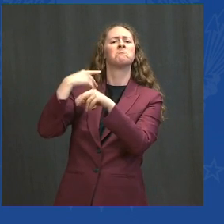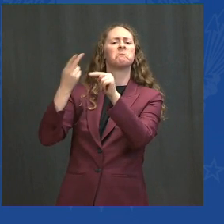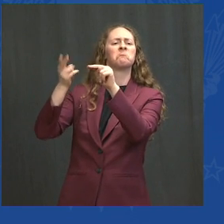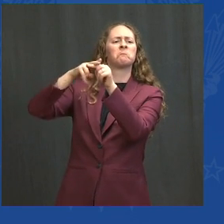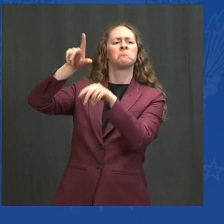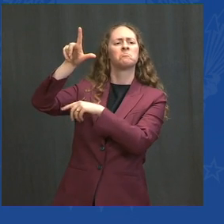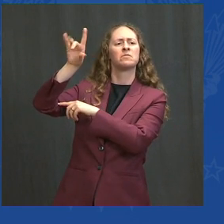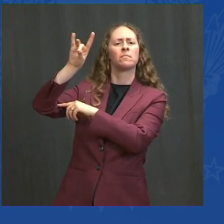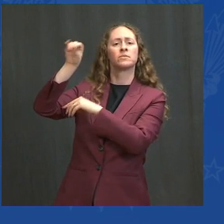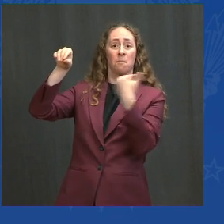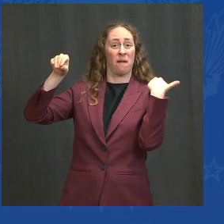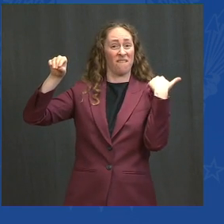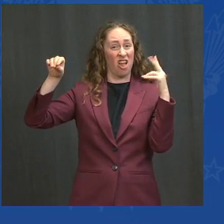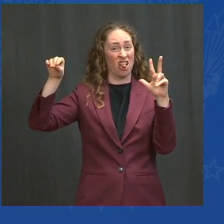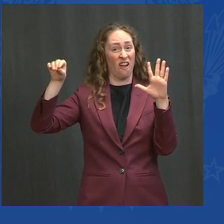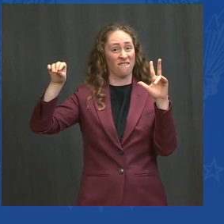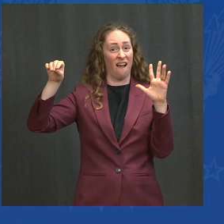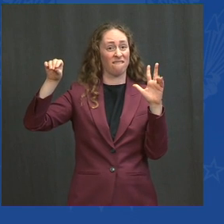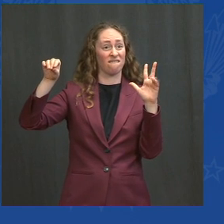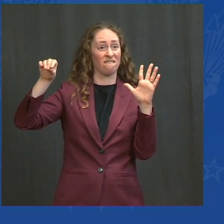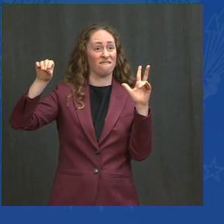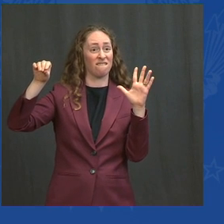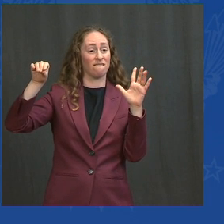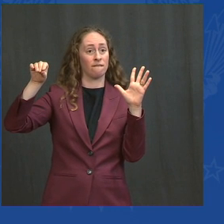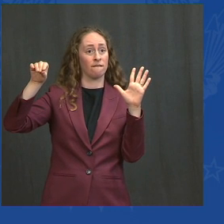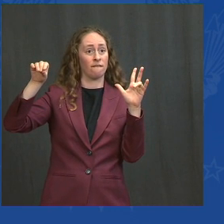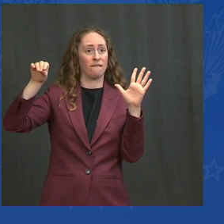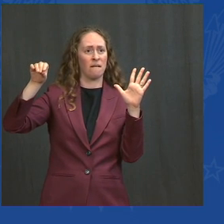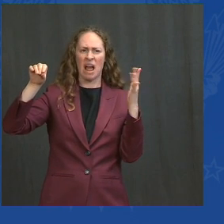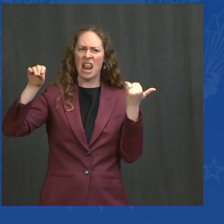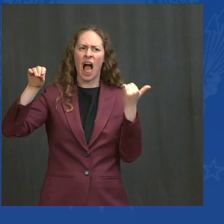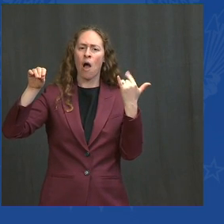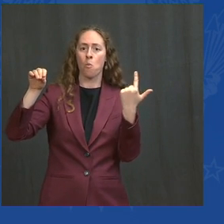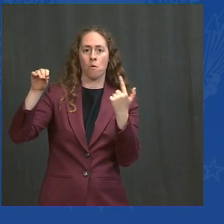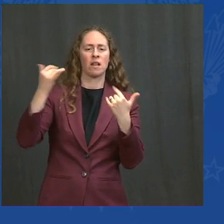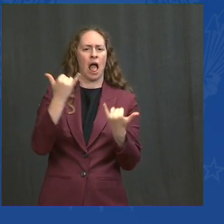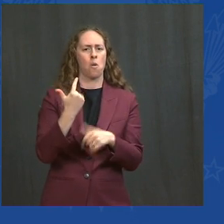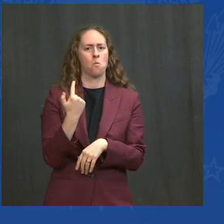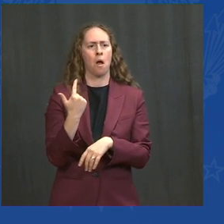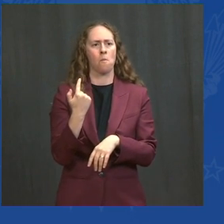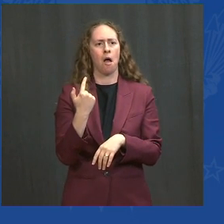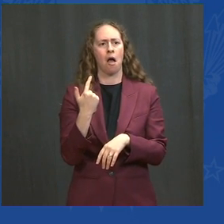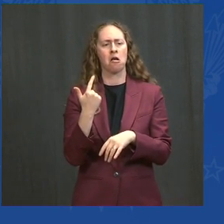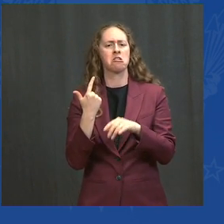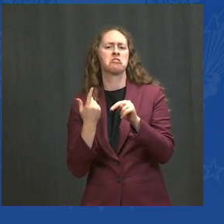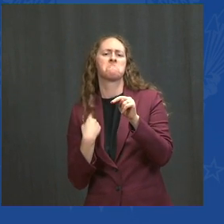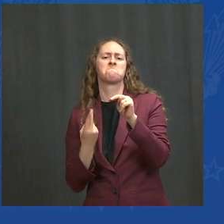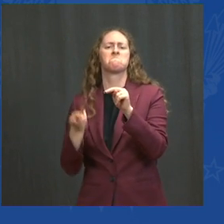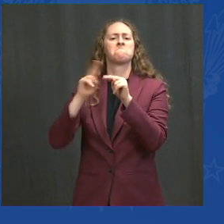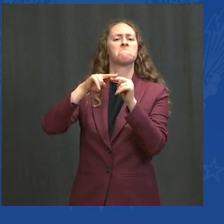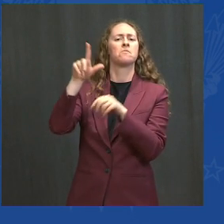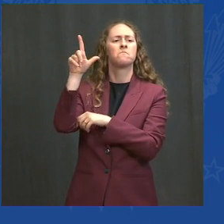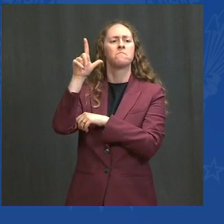It was supposed to come down to 28; it's now 21. If you raise it to 28 percent, you know how much money that raises?